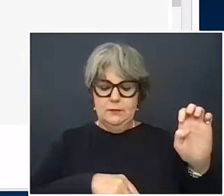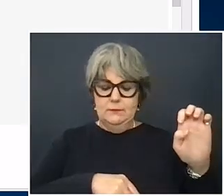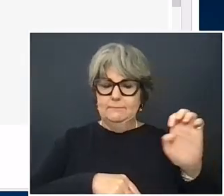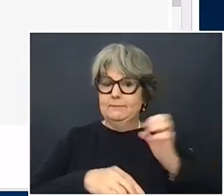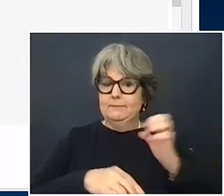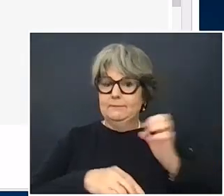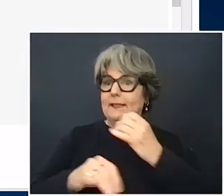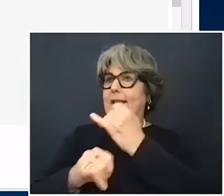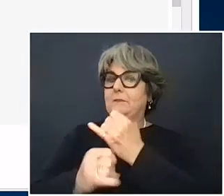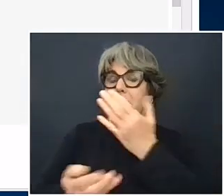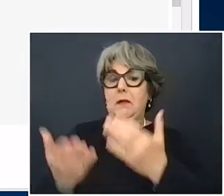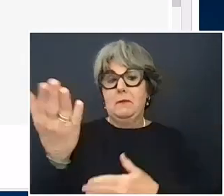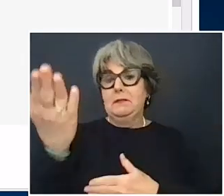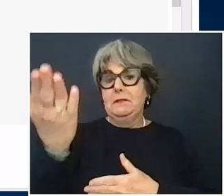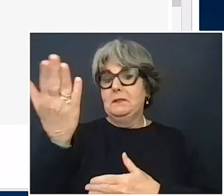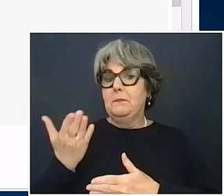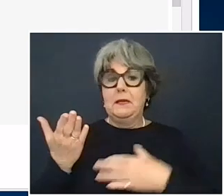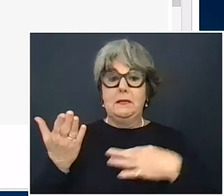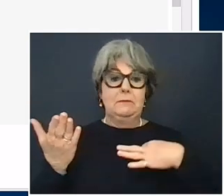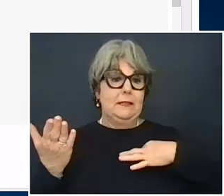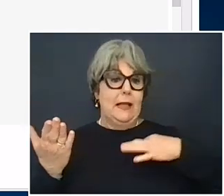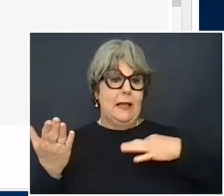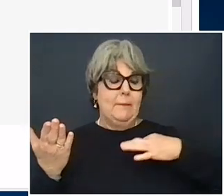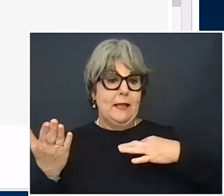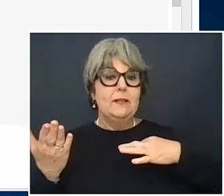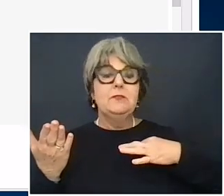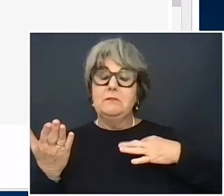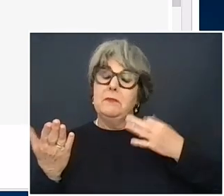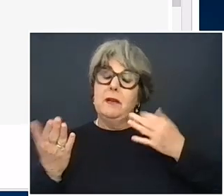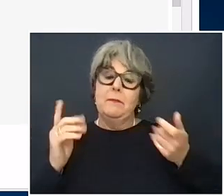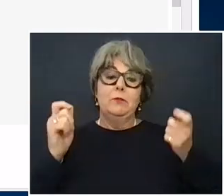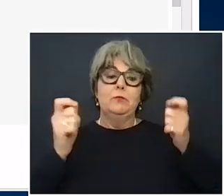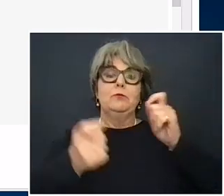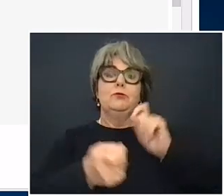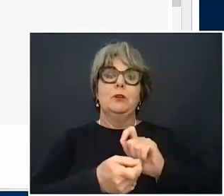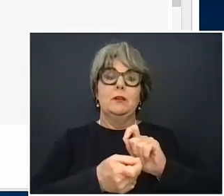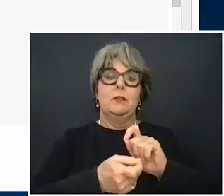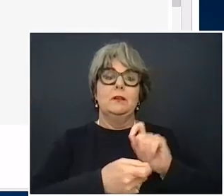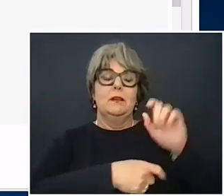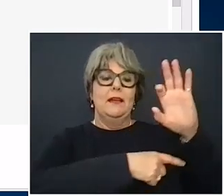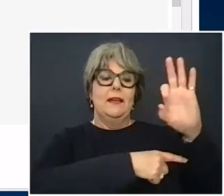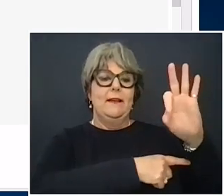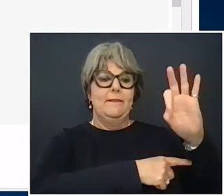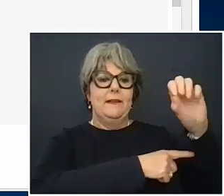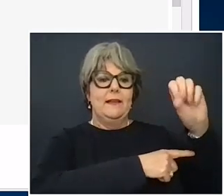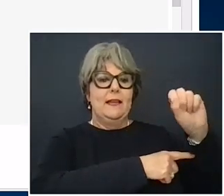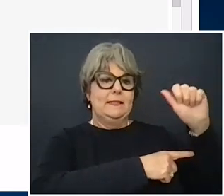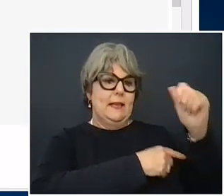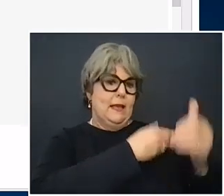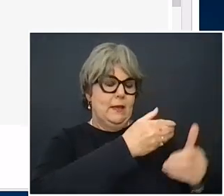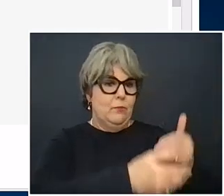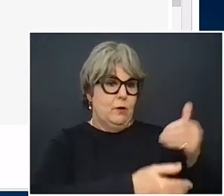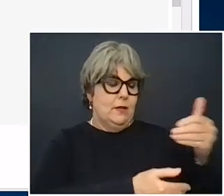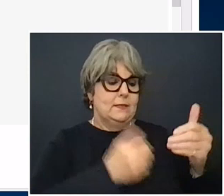application to change that goes through the FSA process, but then we don't really